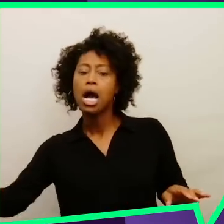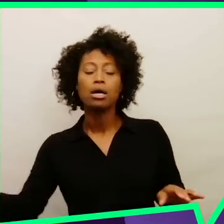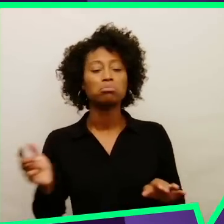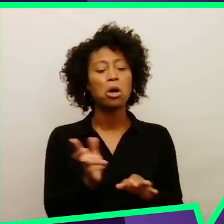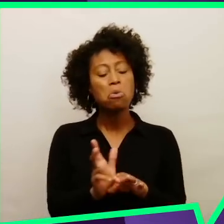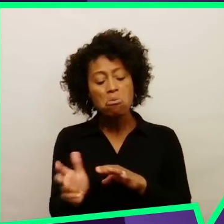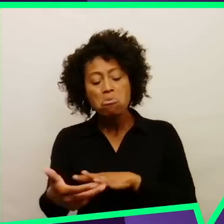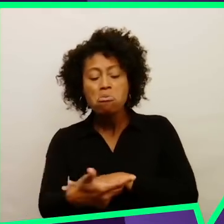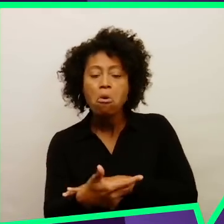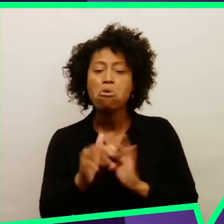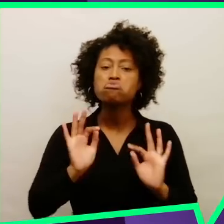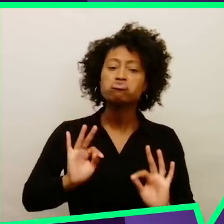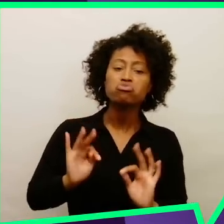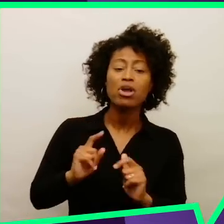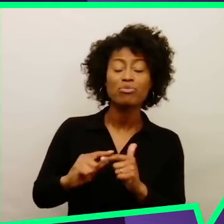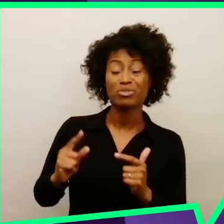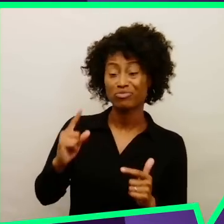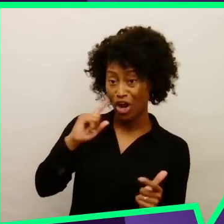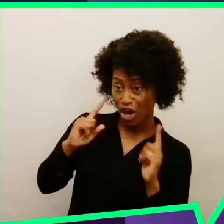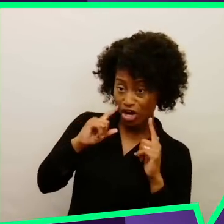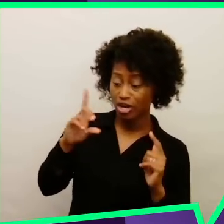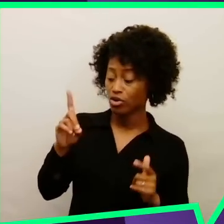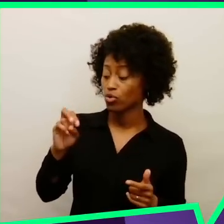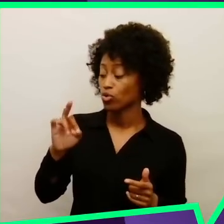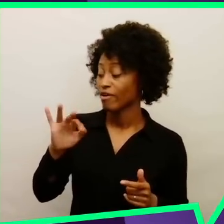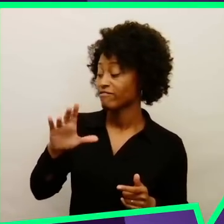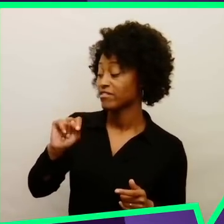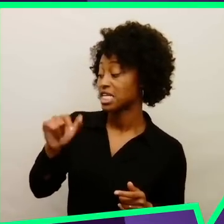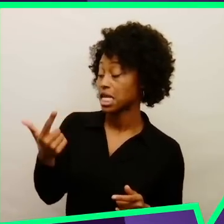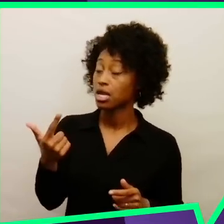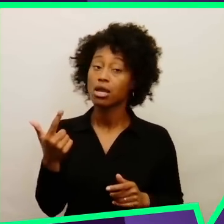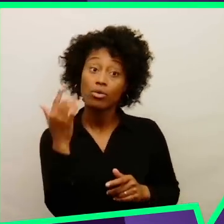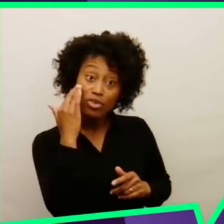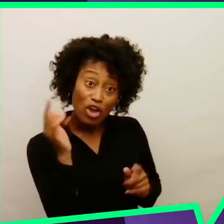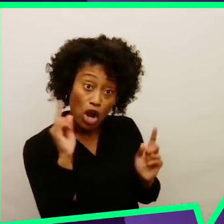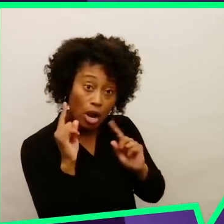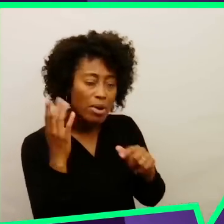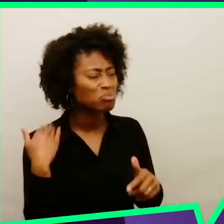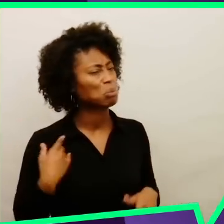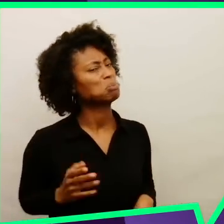Lily, have you ever heard of drifting? I don't think so, no. OK. Well, we are watching it right now.